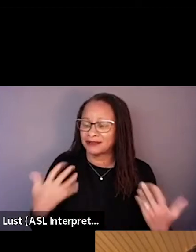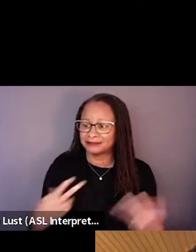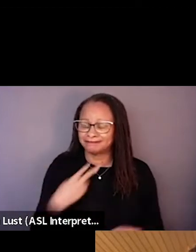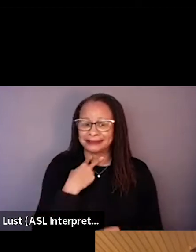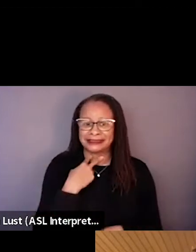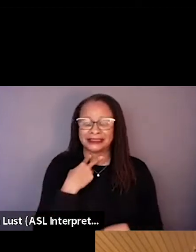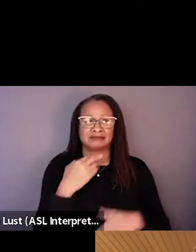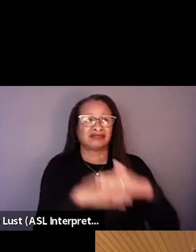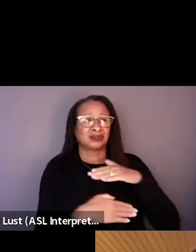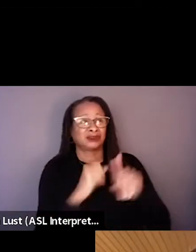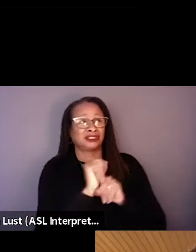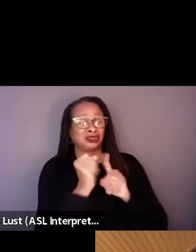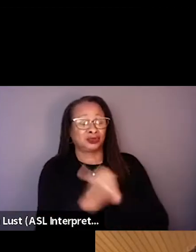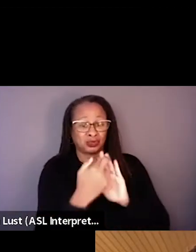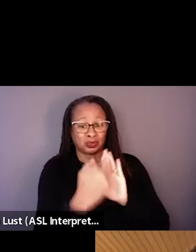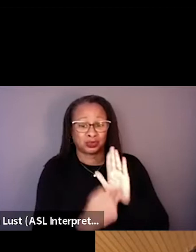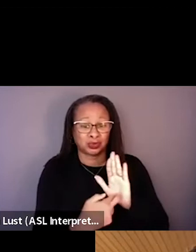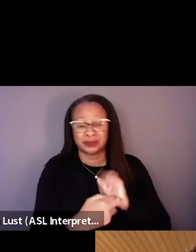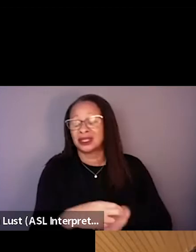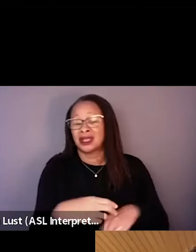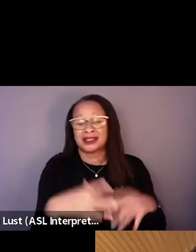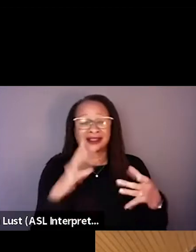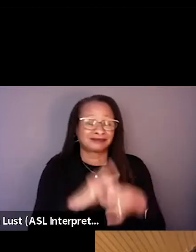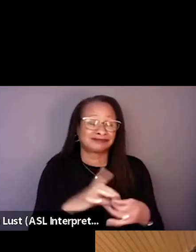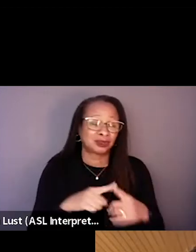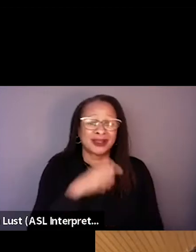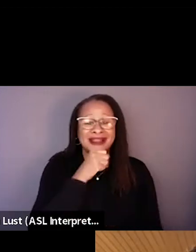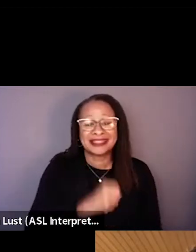circumstances of your age, you're, you're living at home,